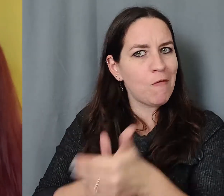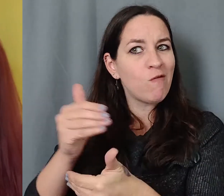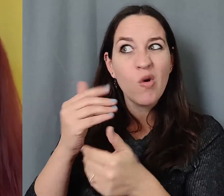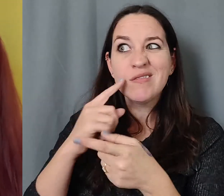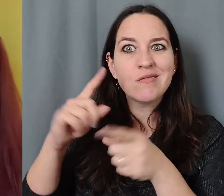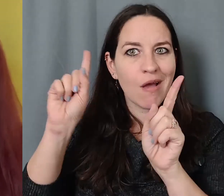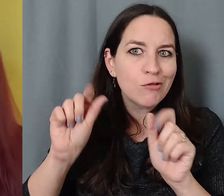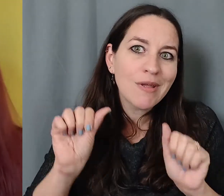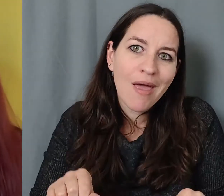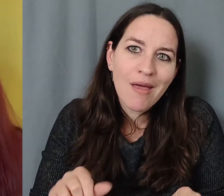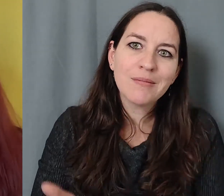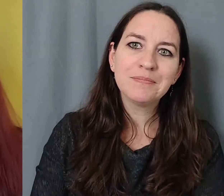going to be able to achieve what you want to achieve this year.